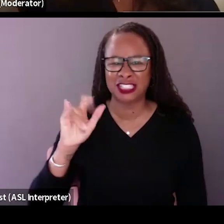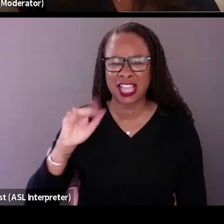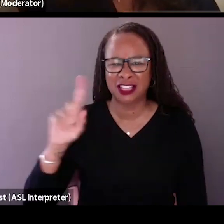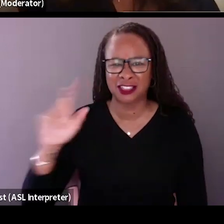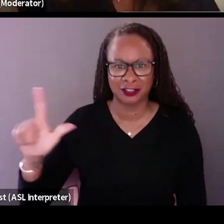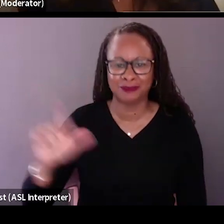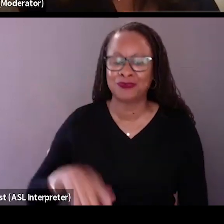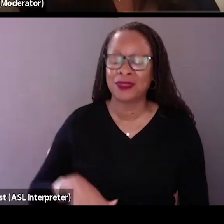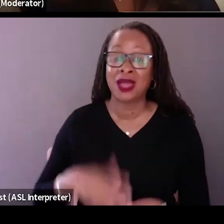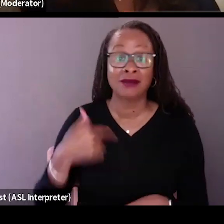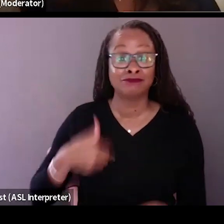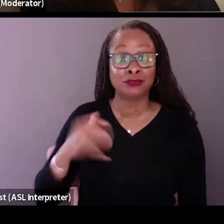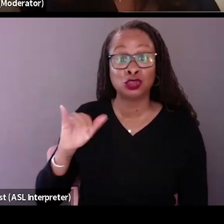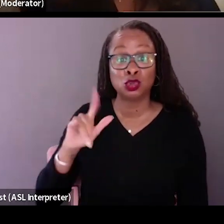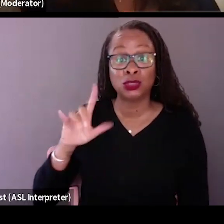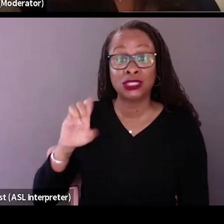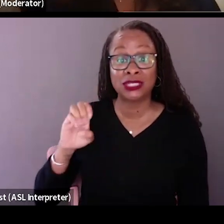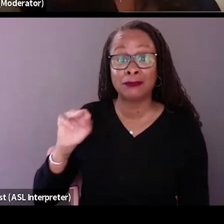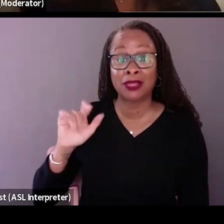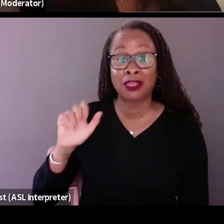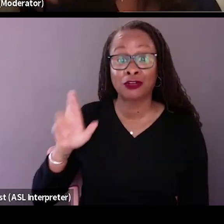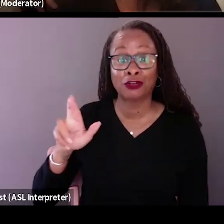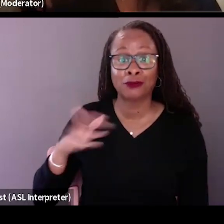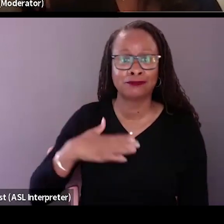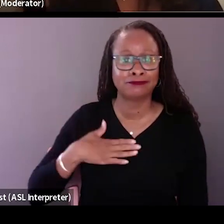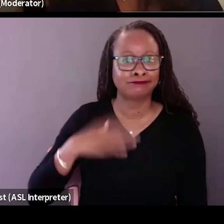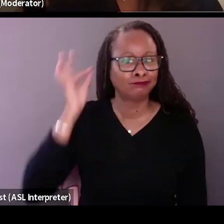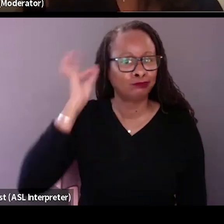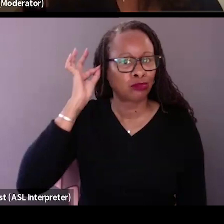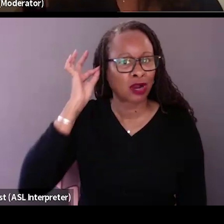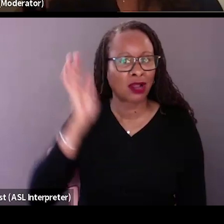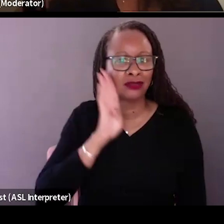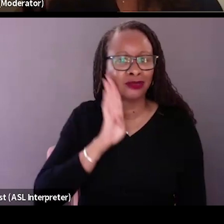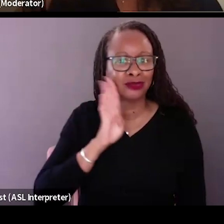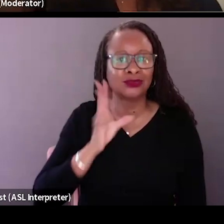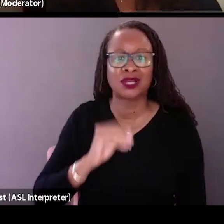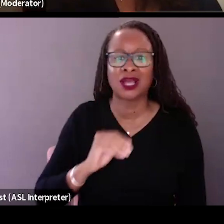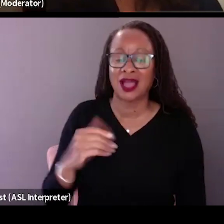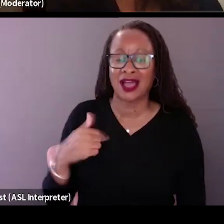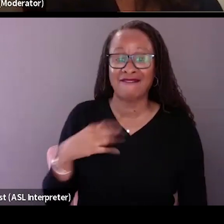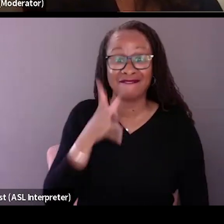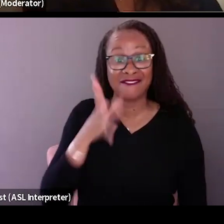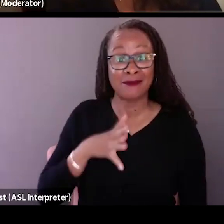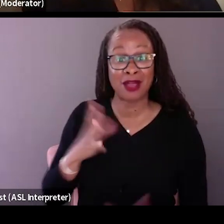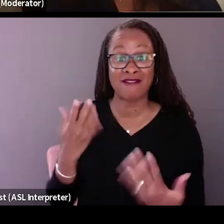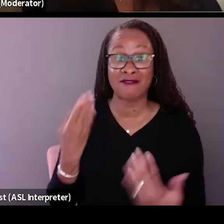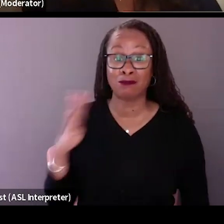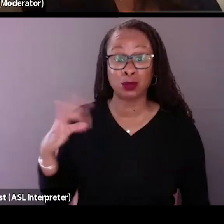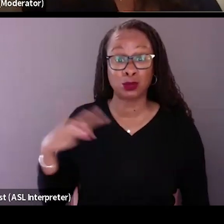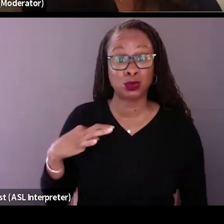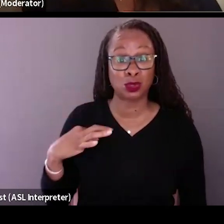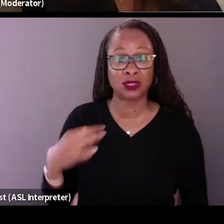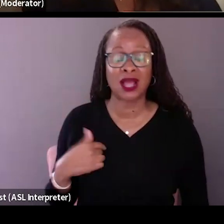I have brown hair and I'm female wearing a navy blue shirt. And I'm joined by director